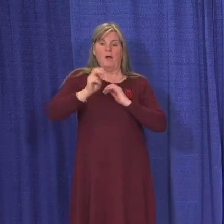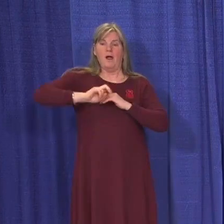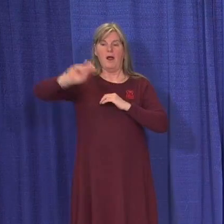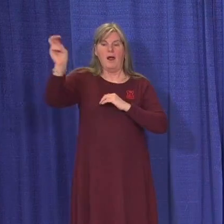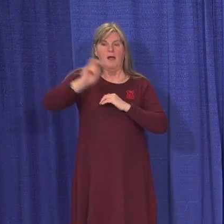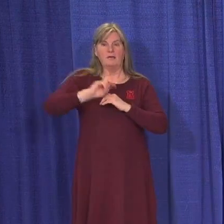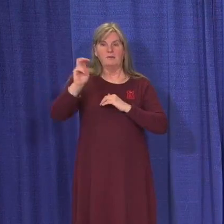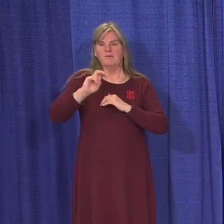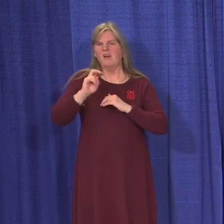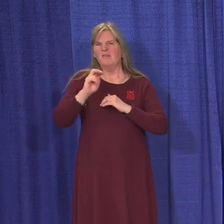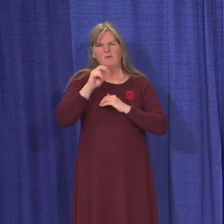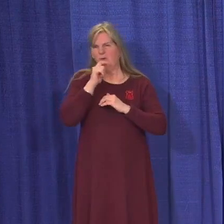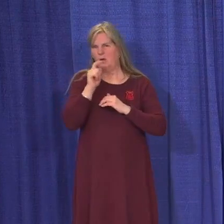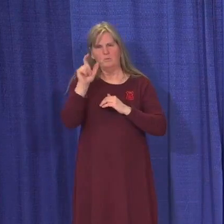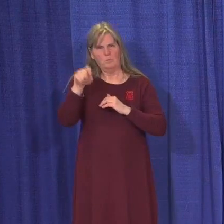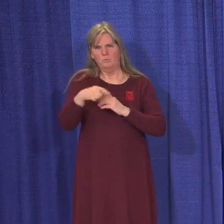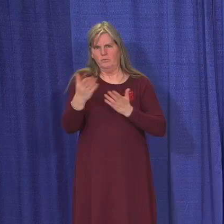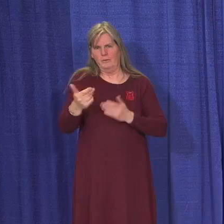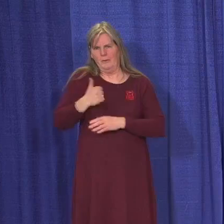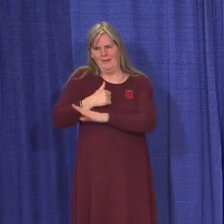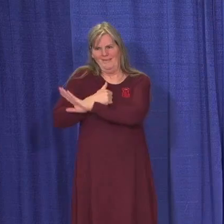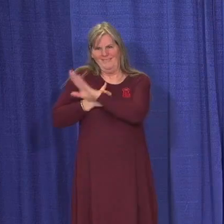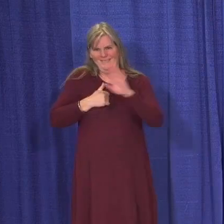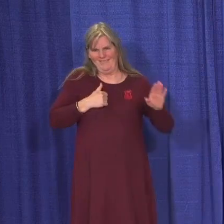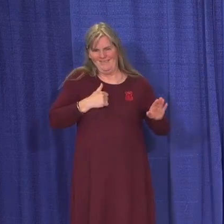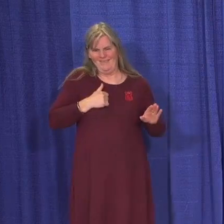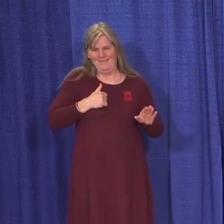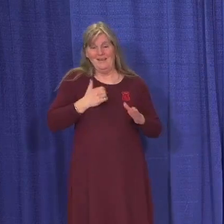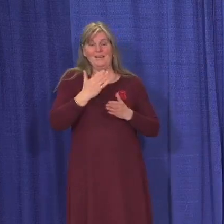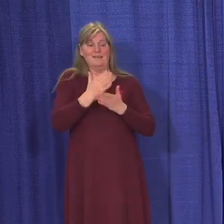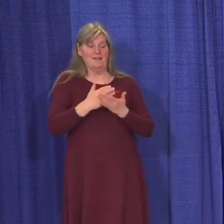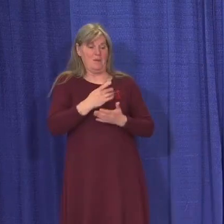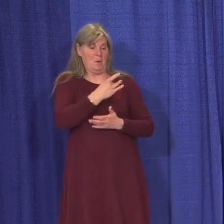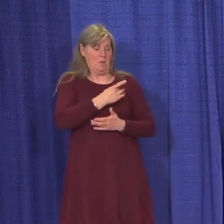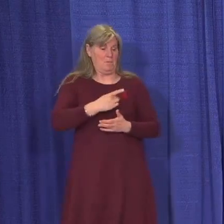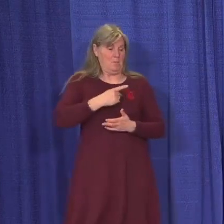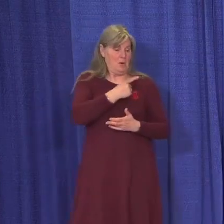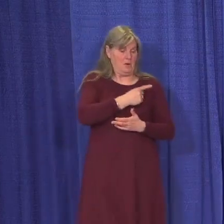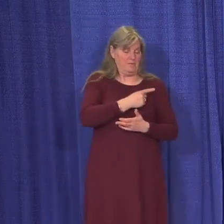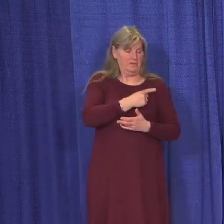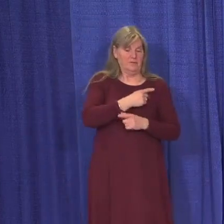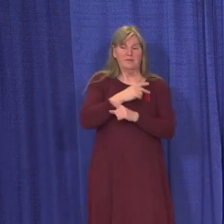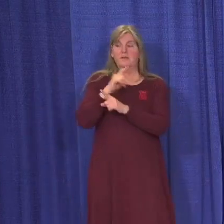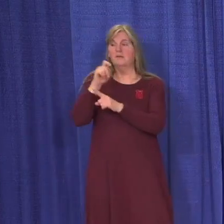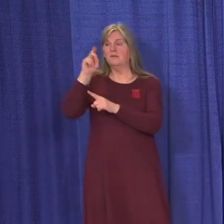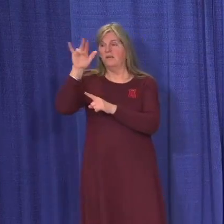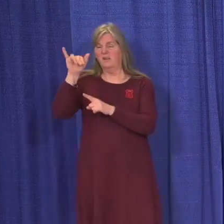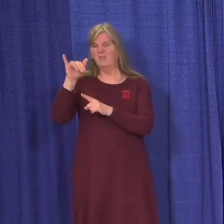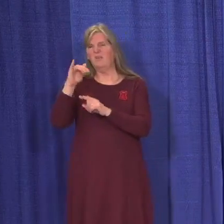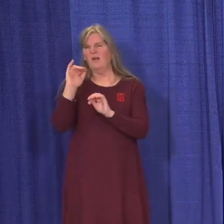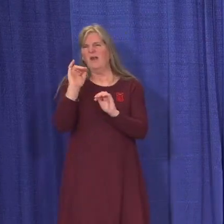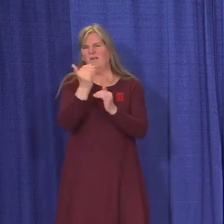Canadians. There is also a number of caveats.